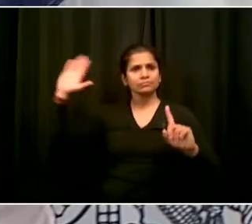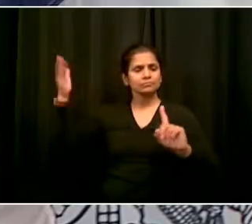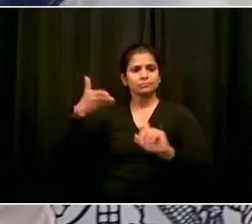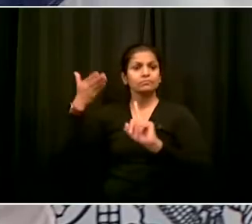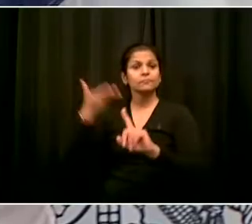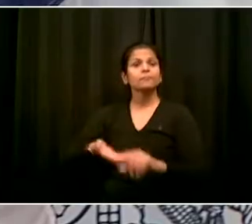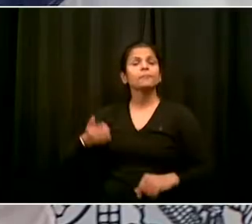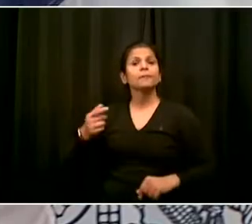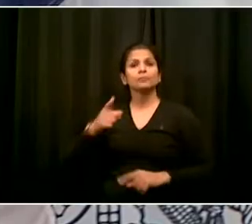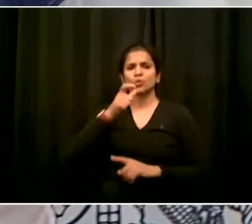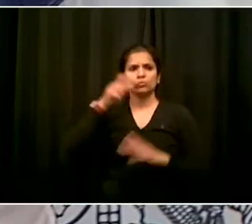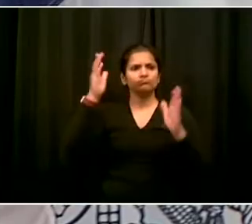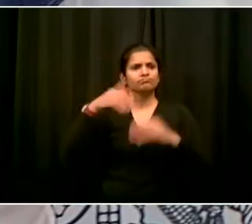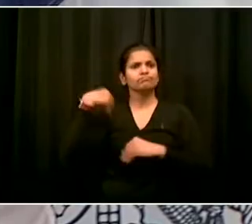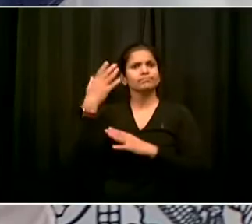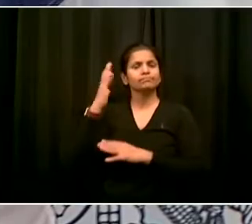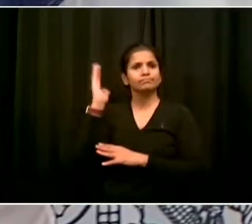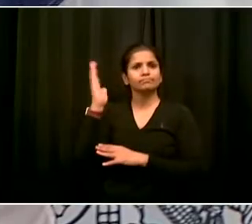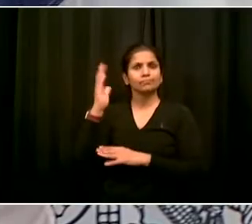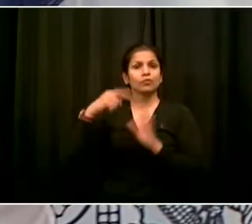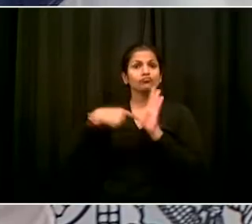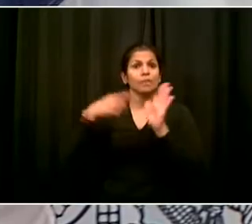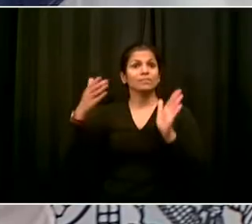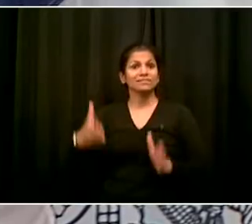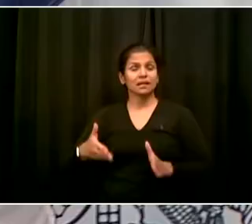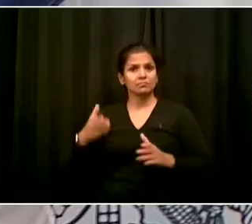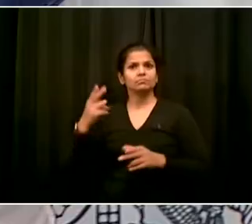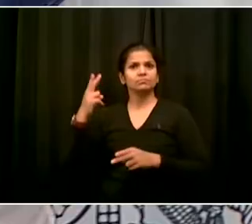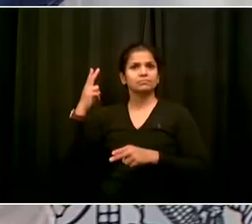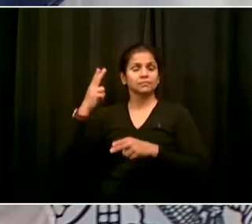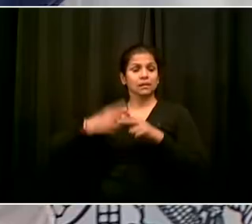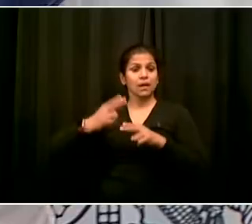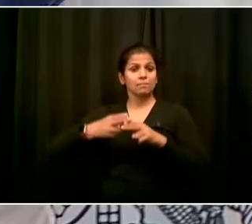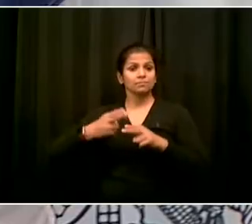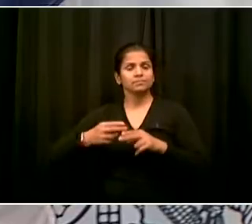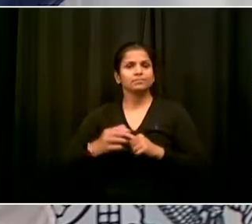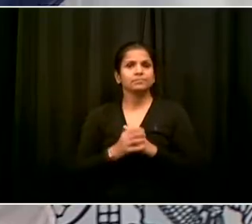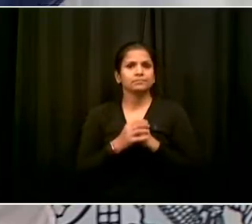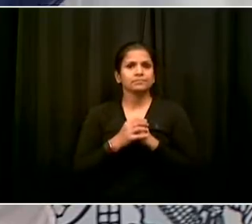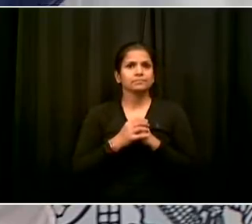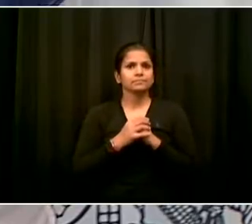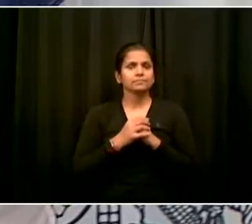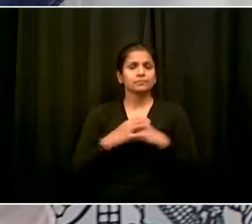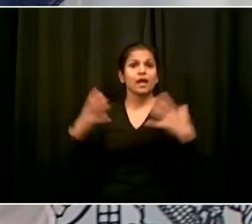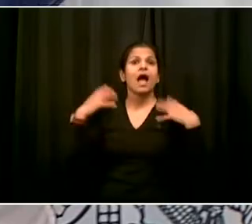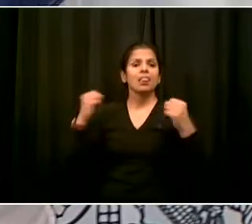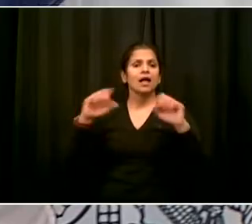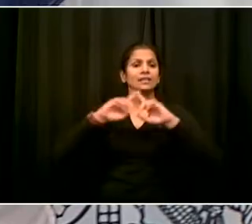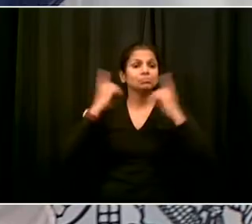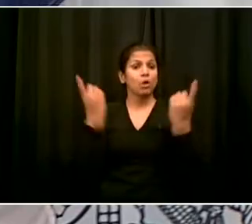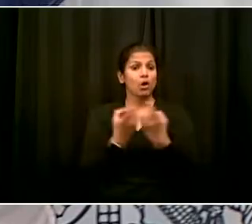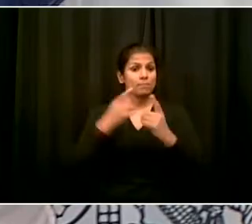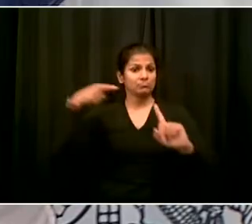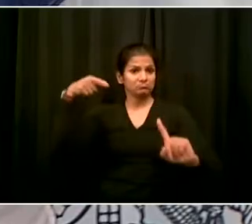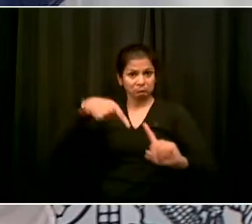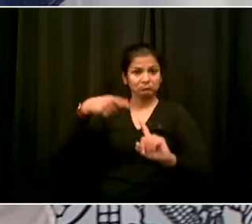HERE TO TELL YOU ABOUT IT, REPRESENTING OUR HEALTH DEPARTMENTNTH WH WICH HAS A LOTF